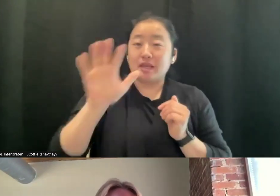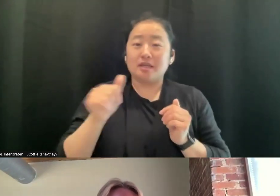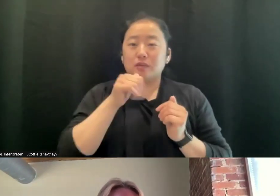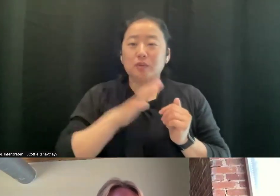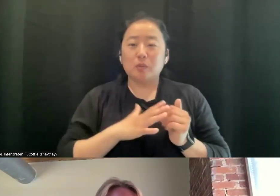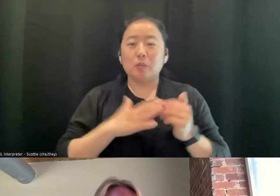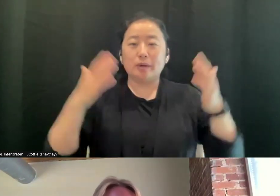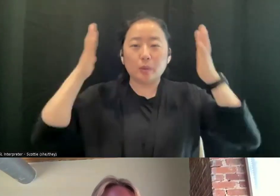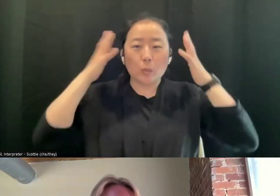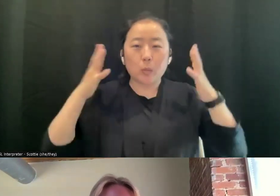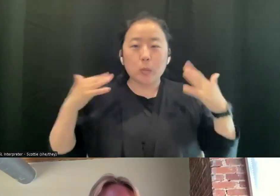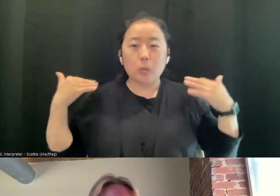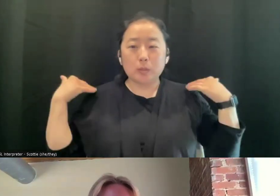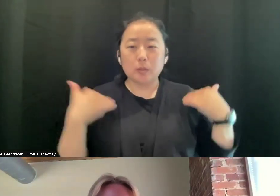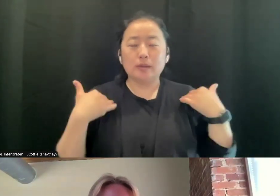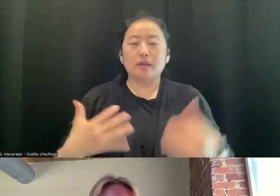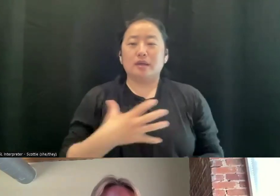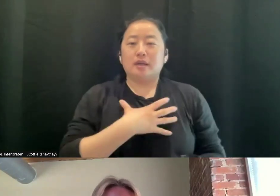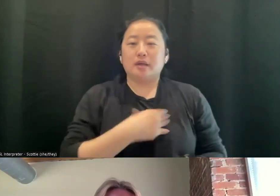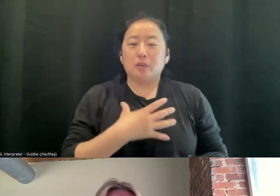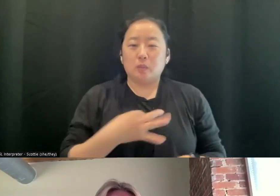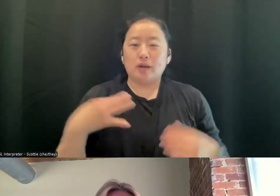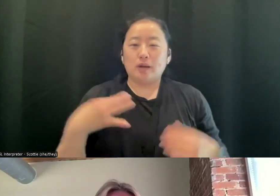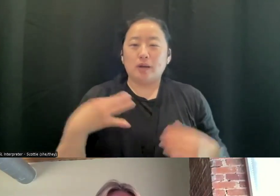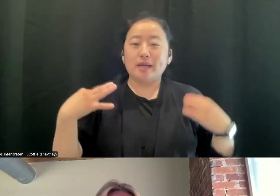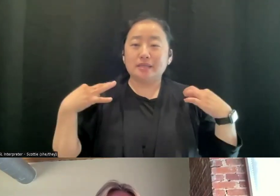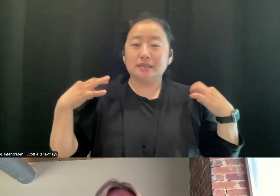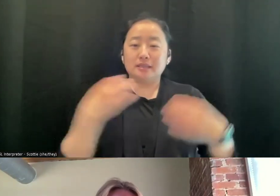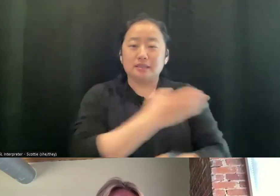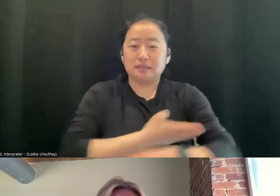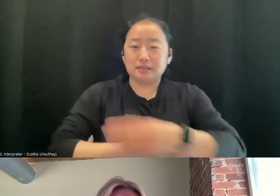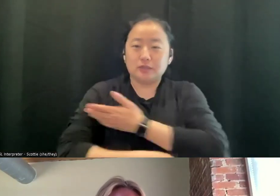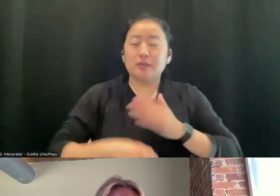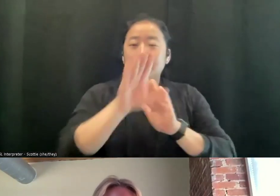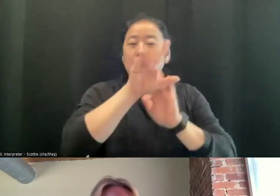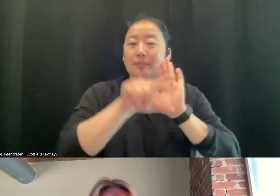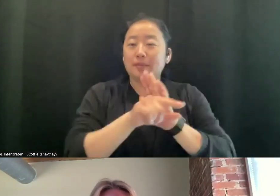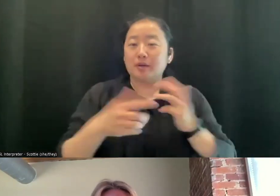length black hair and I'm wearing a white T-shirt and my backdrop is the university